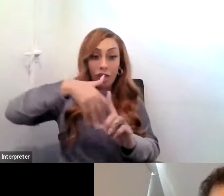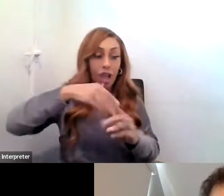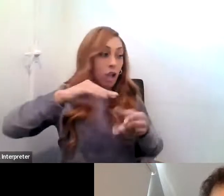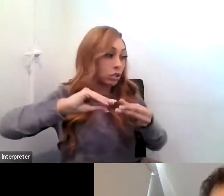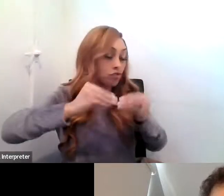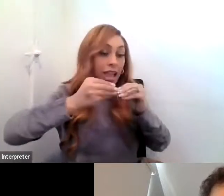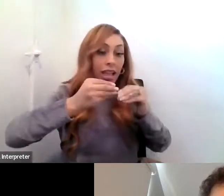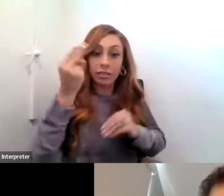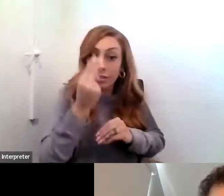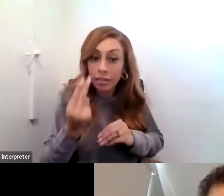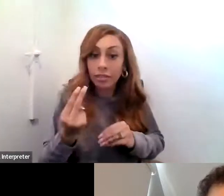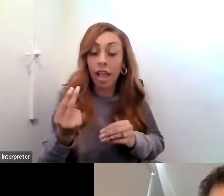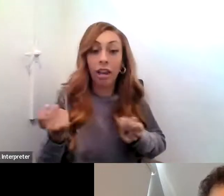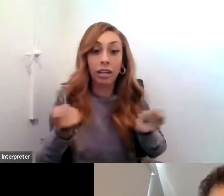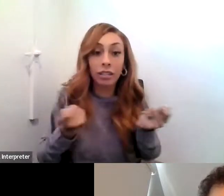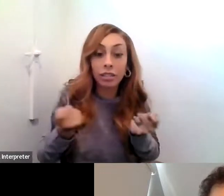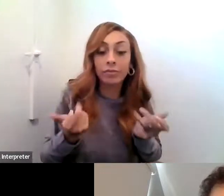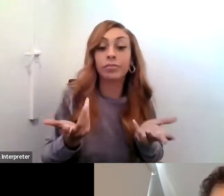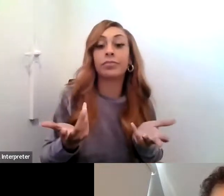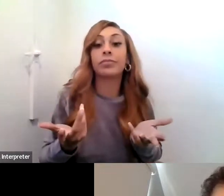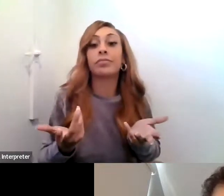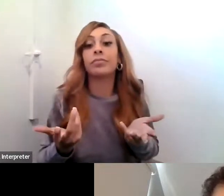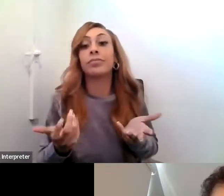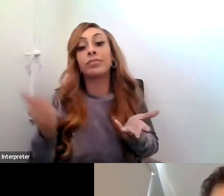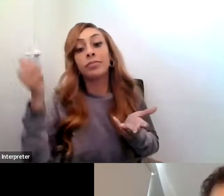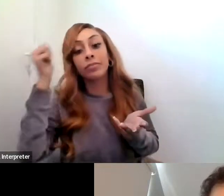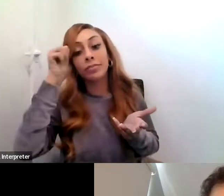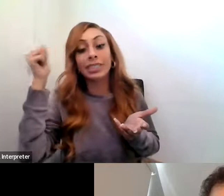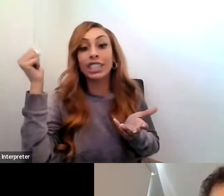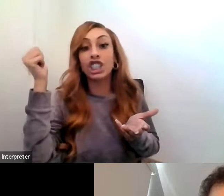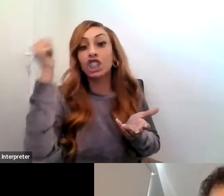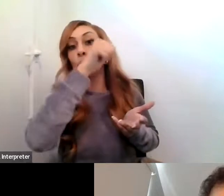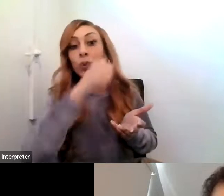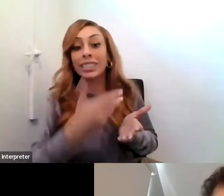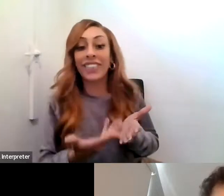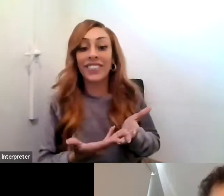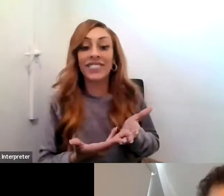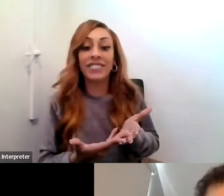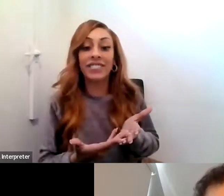I and all of you, I am sure, often hear the word "intuitive" thrown around, because people love jargon,